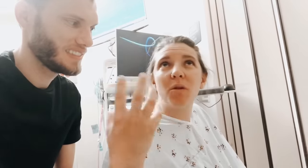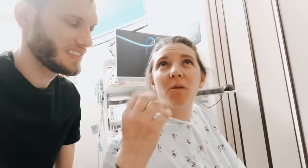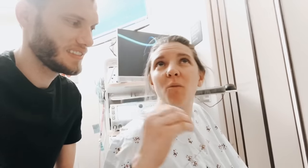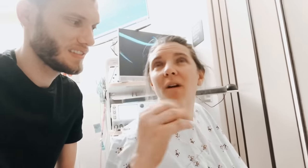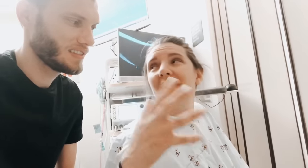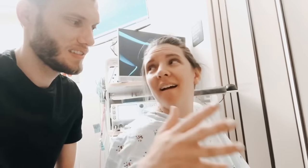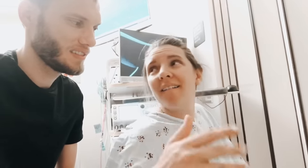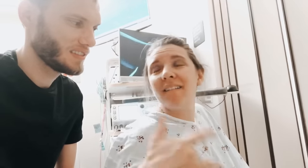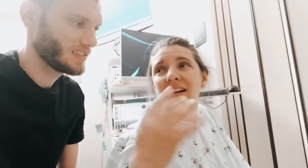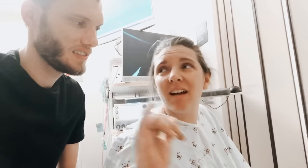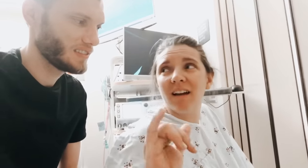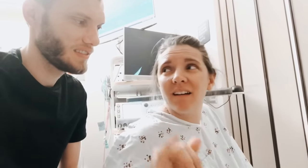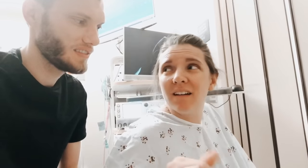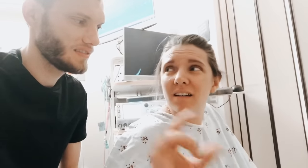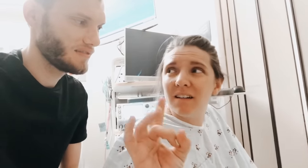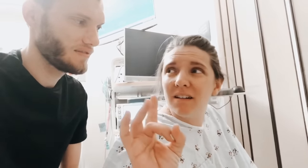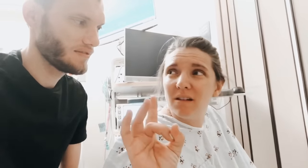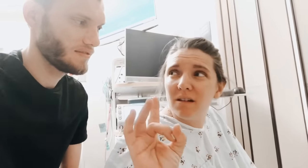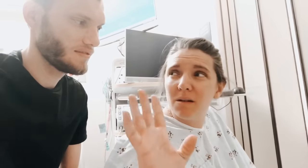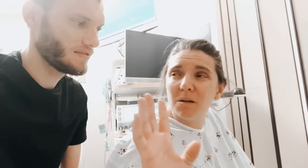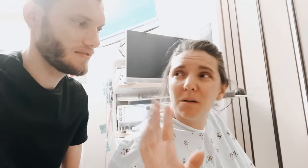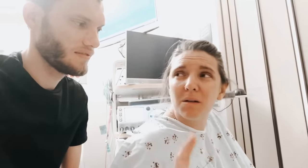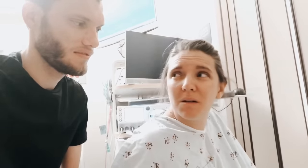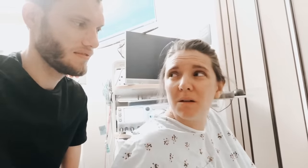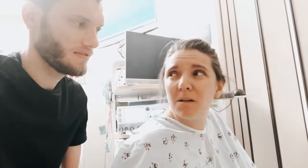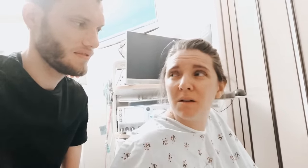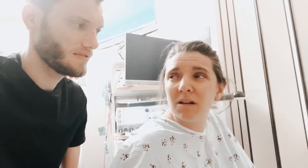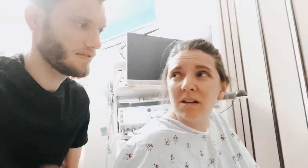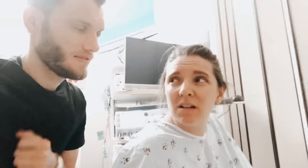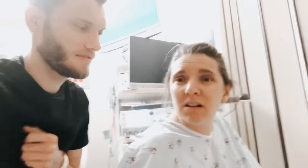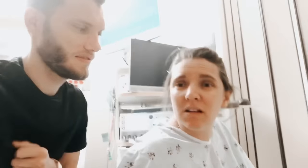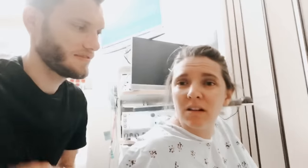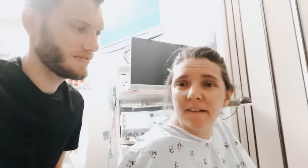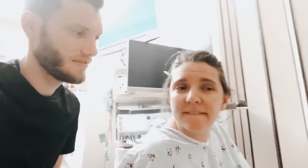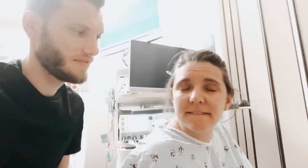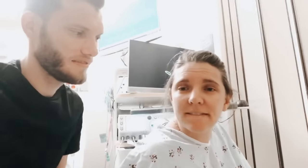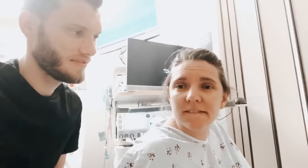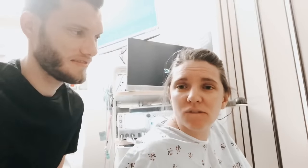I could have so much more time left. WOW! Z: I'm sorry.